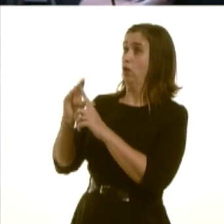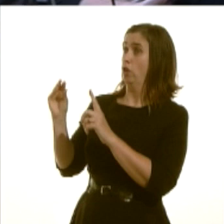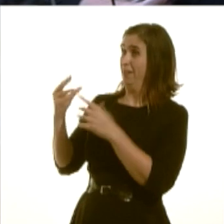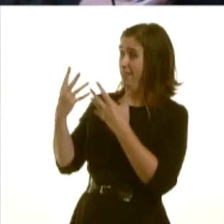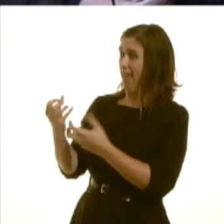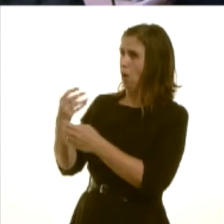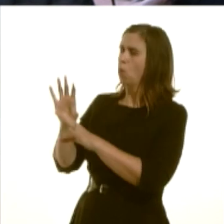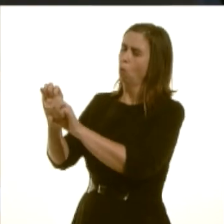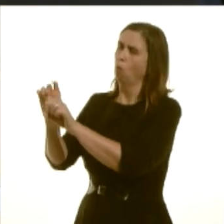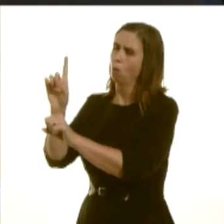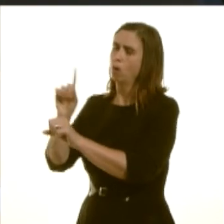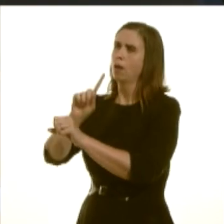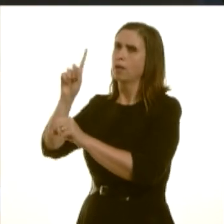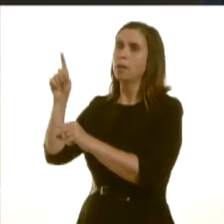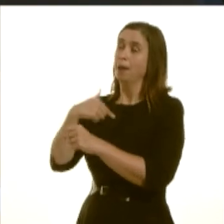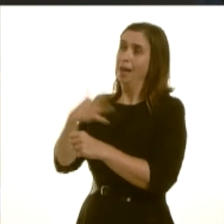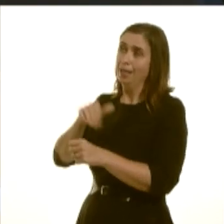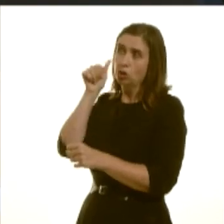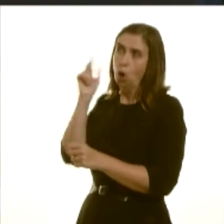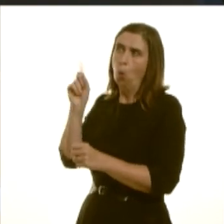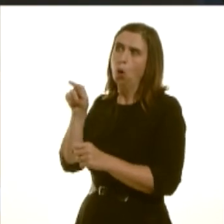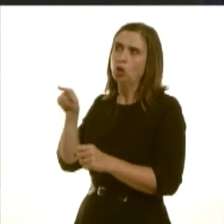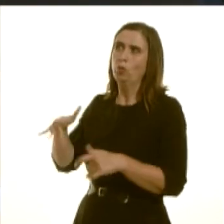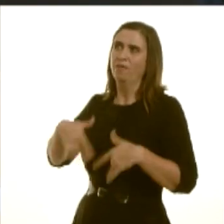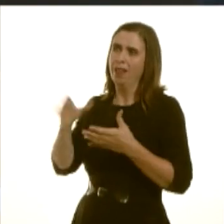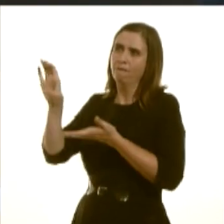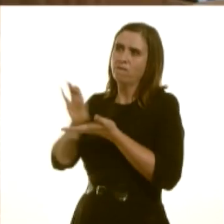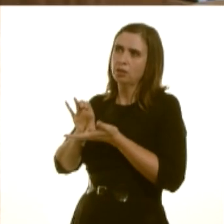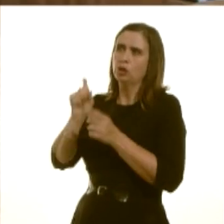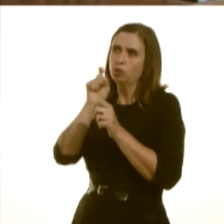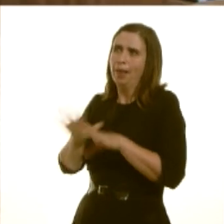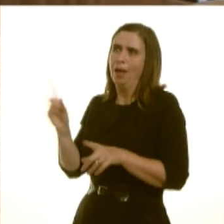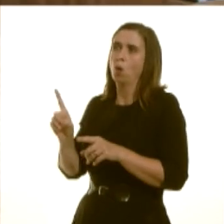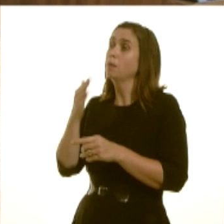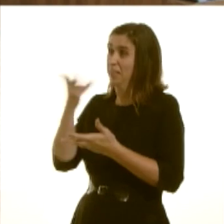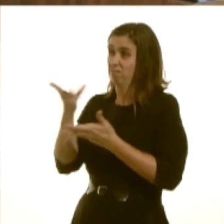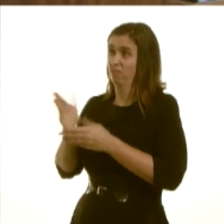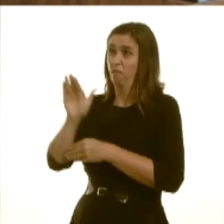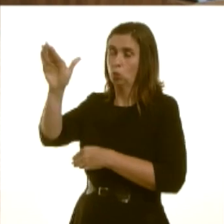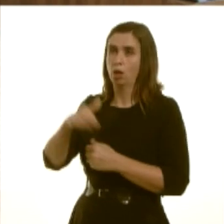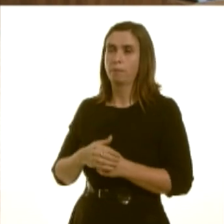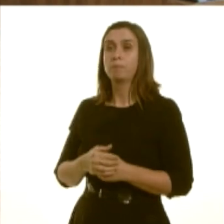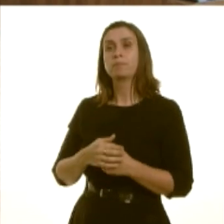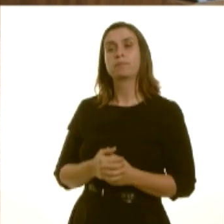position in terms of what Wales’s funding position should be in the future. Andrew R.T. Davies: So, you are not going to have a dialogue. Y Llywydd / The Presiding Officer: We now move to the Leader of Plaid Cymru, Leanne